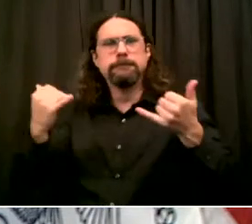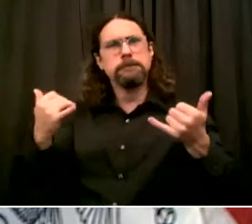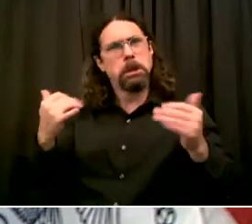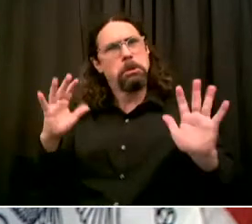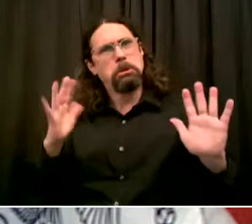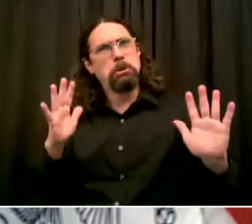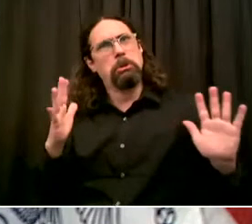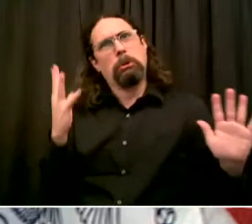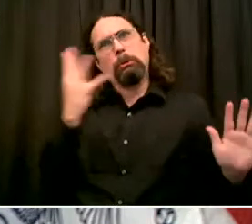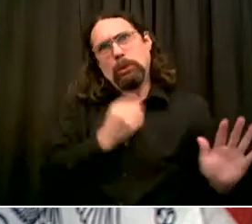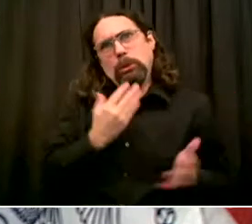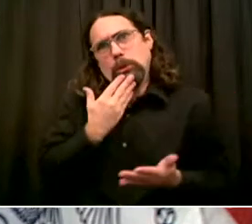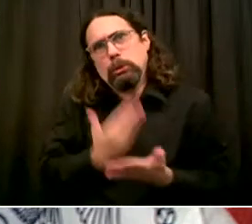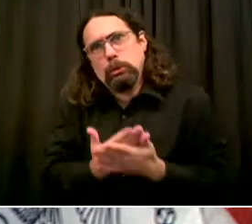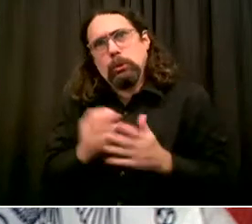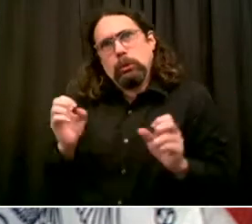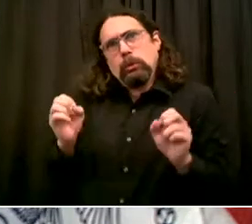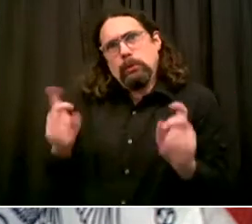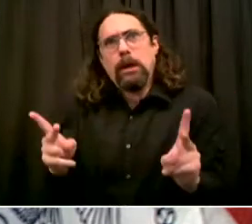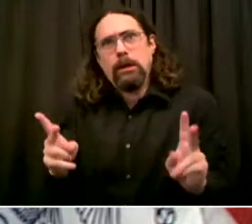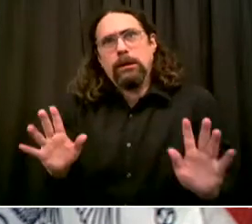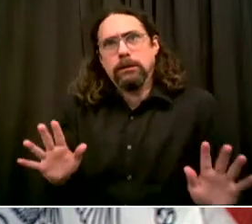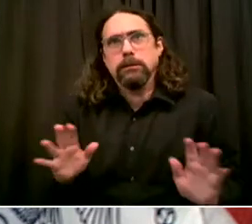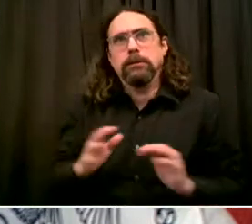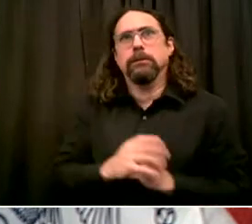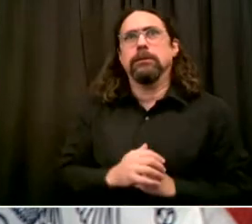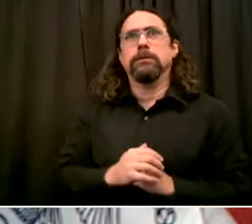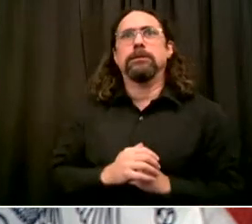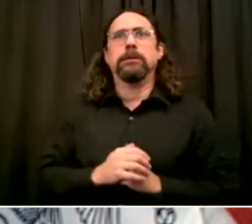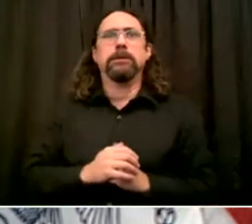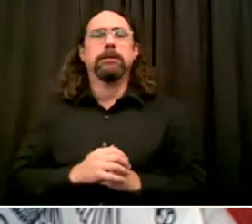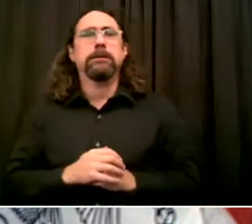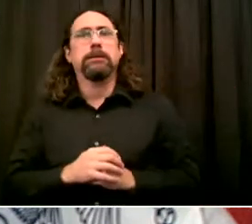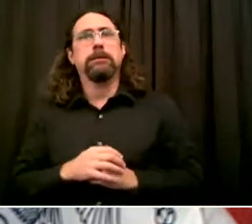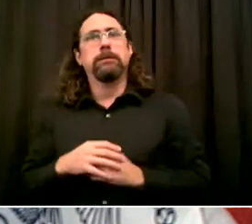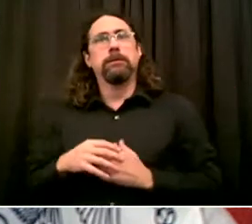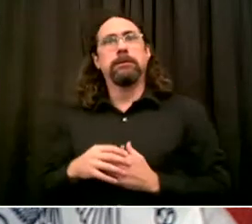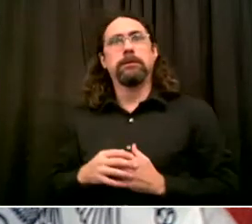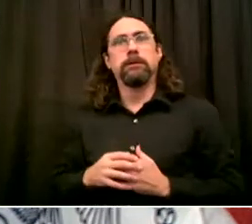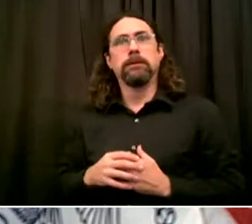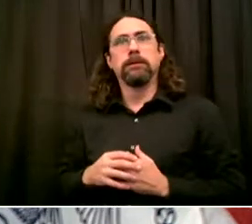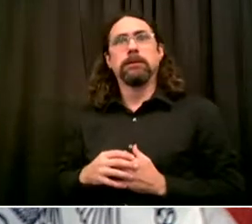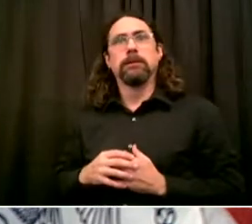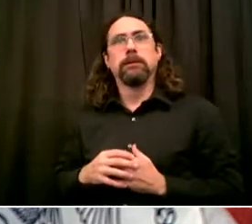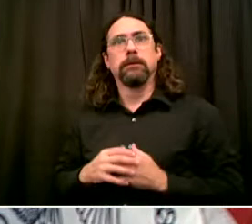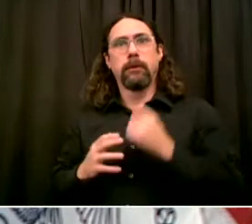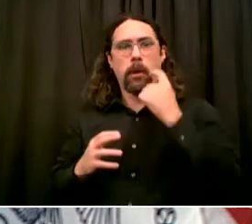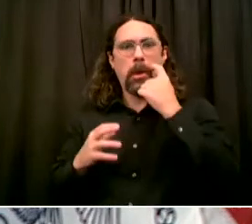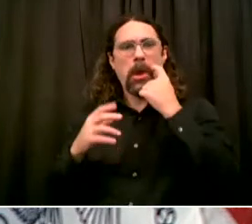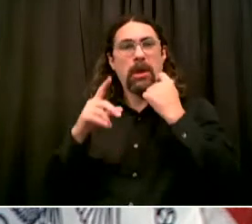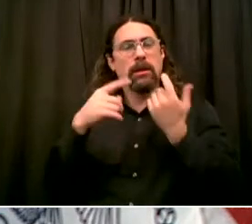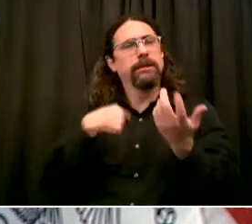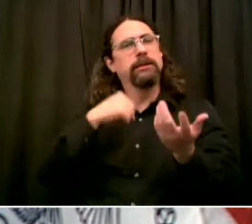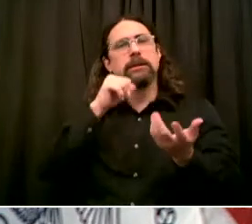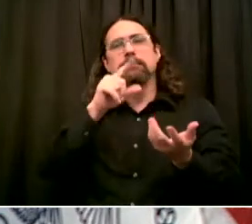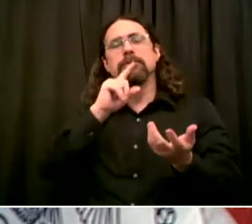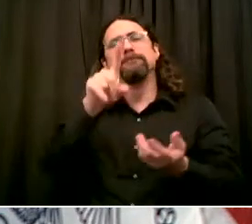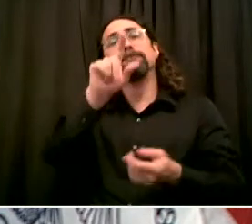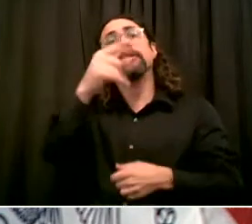ZONE AREAS WILL BE TREATED THE SAME. I JUST DON'T KNOW HOW THEHE STATE IS THINKING ABOUT THAT.